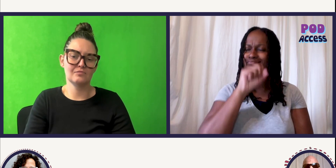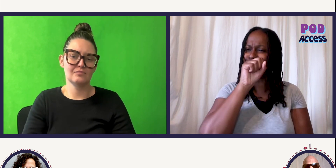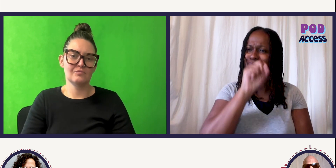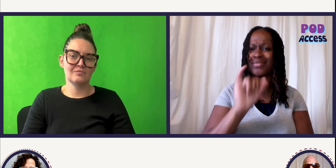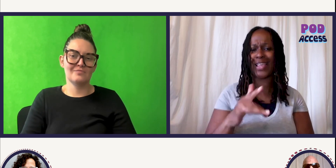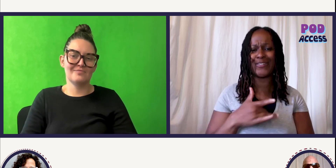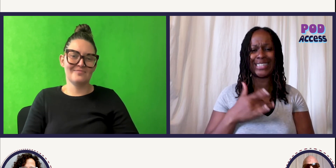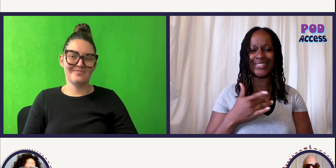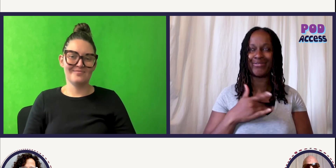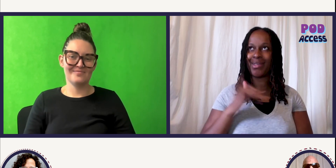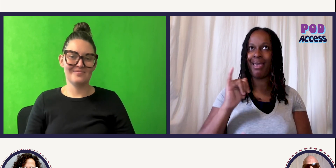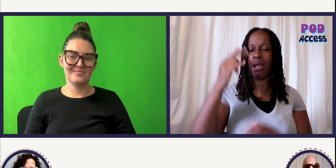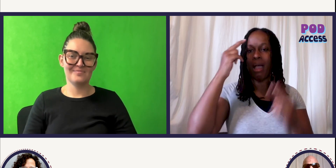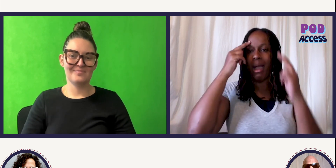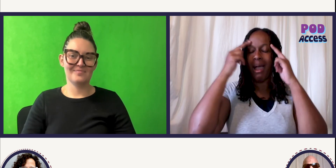I love that feeling. It's like a high!